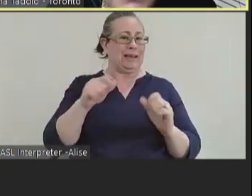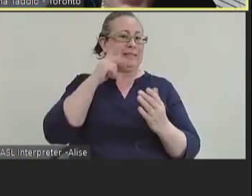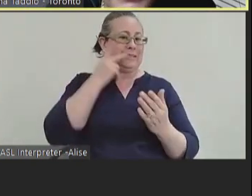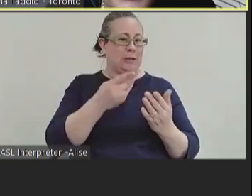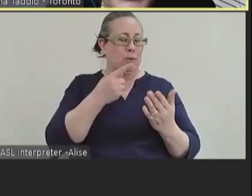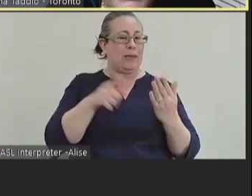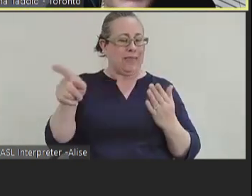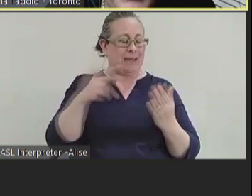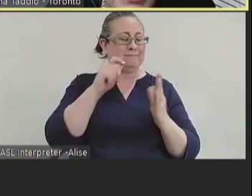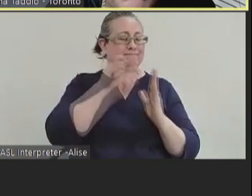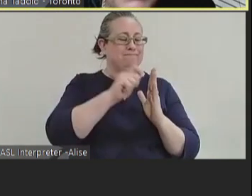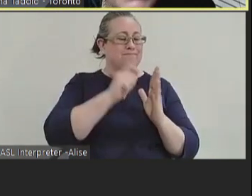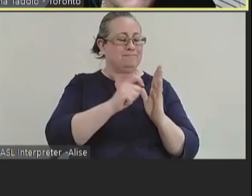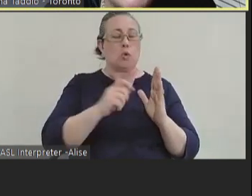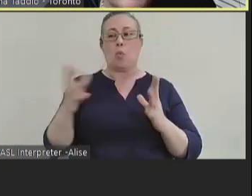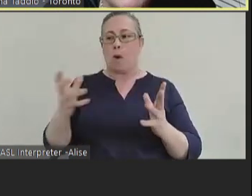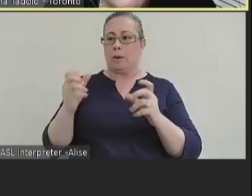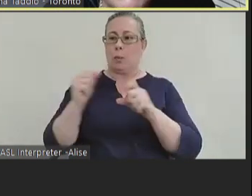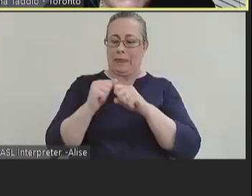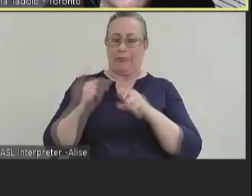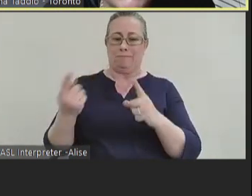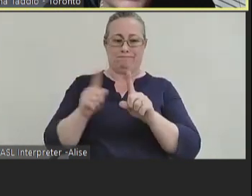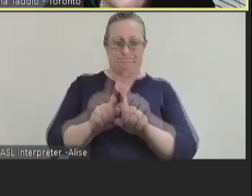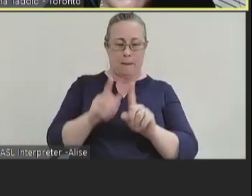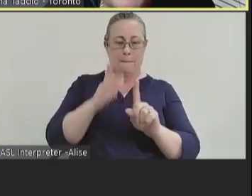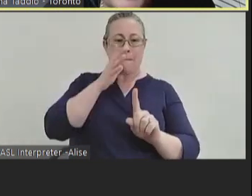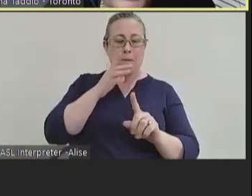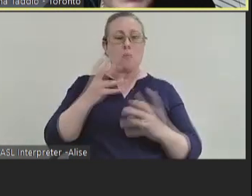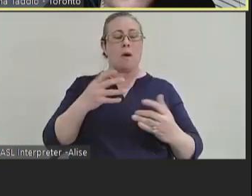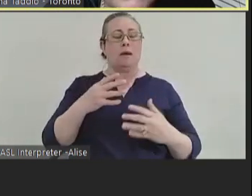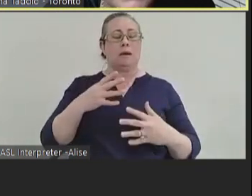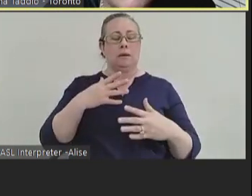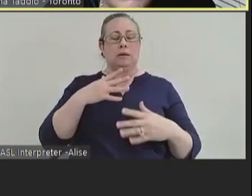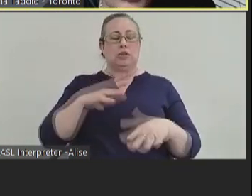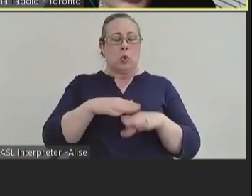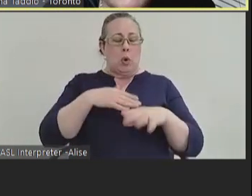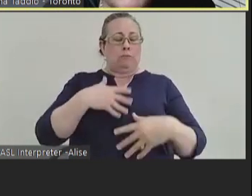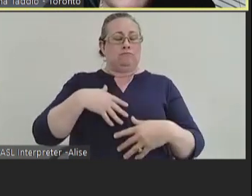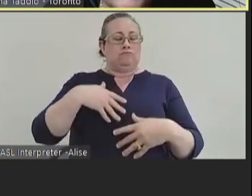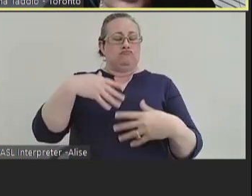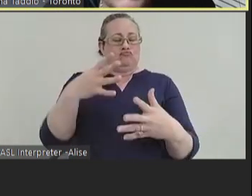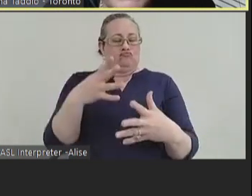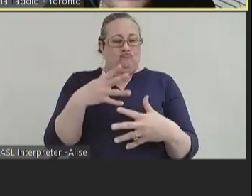wanted to be with their mom. They wanted to take slow, deep breaths. They wanted to be told when it